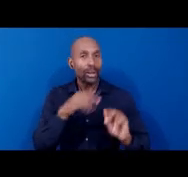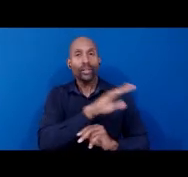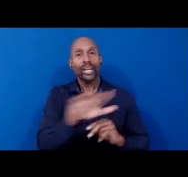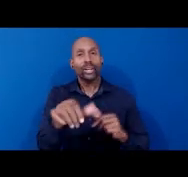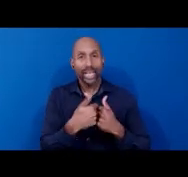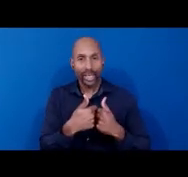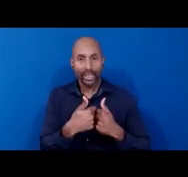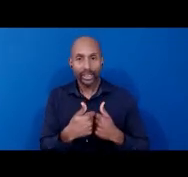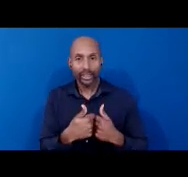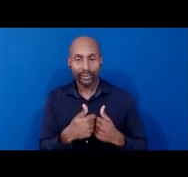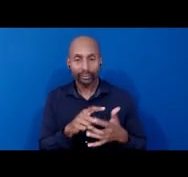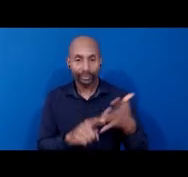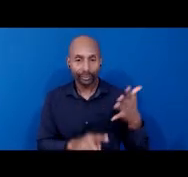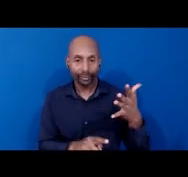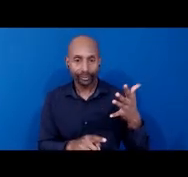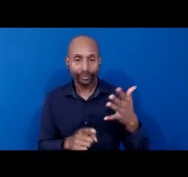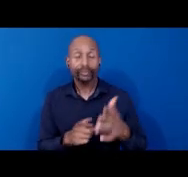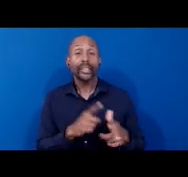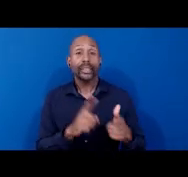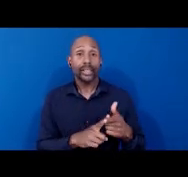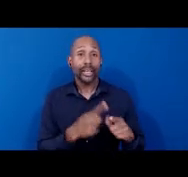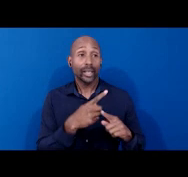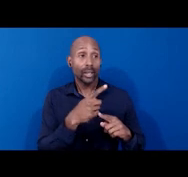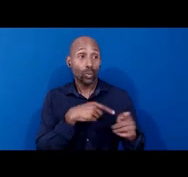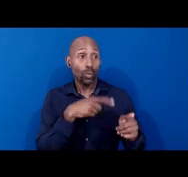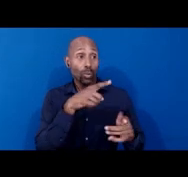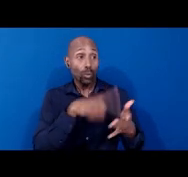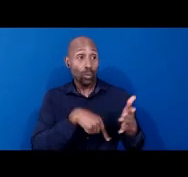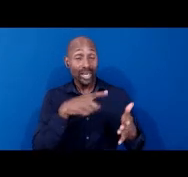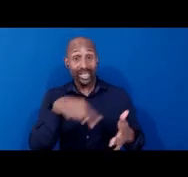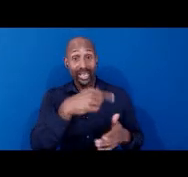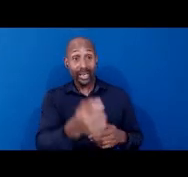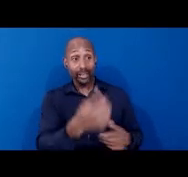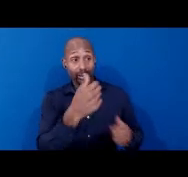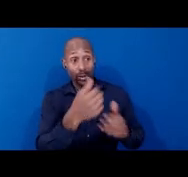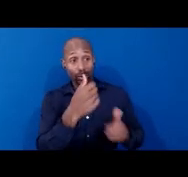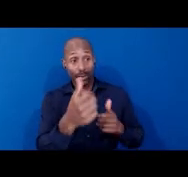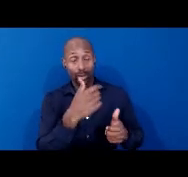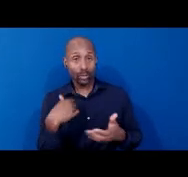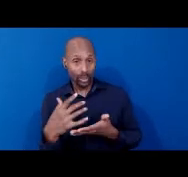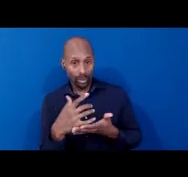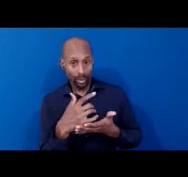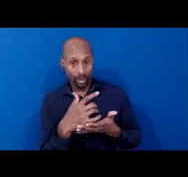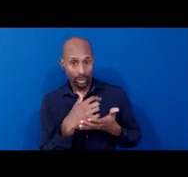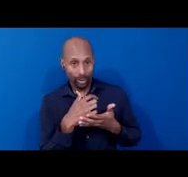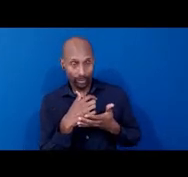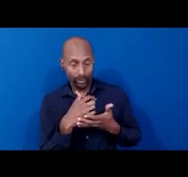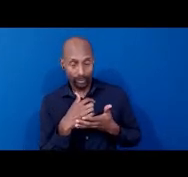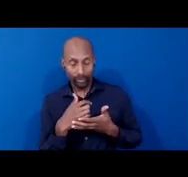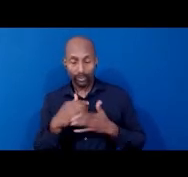And then we took those challenges and said if challenge A is addressed, this challenge B get easier to tackle.